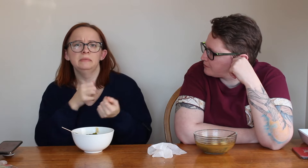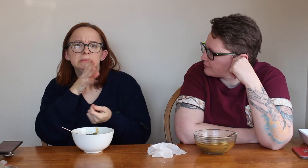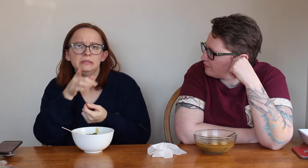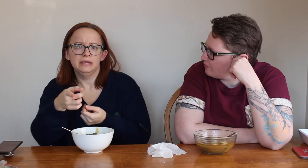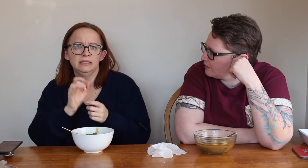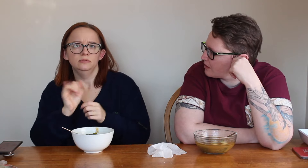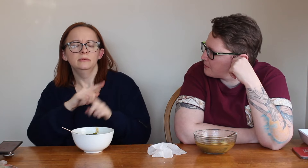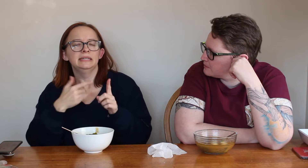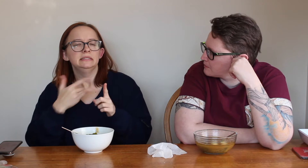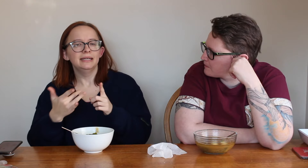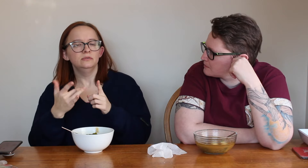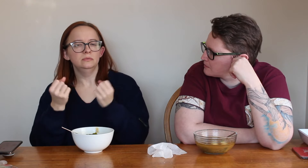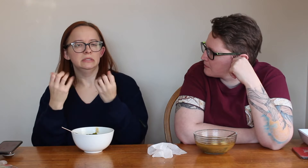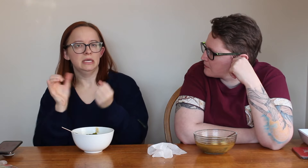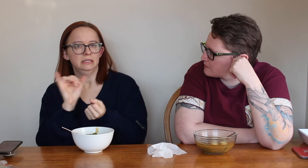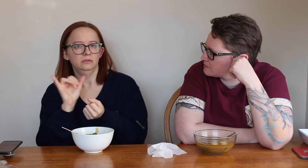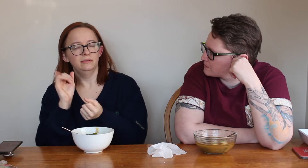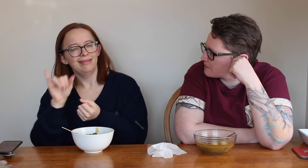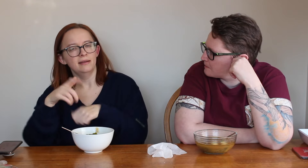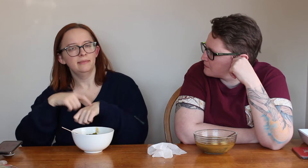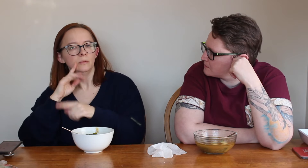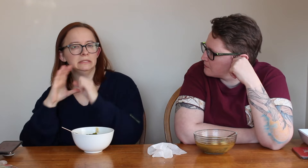Every single day on the phone. Sometimes multiple times a day and I speak to her